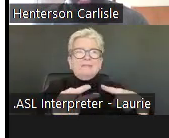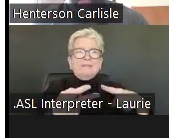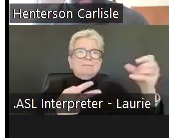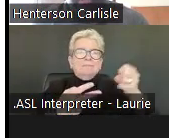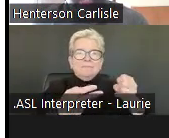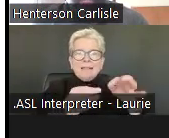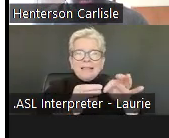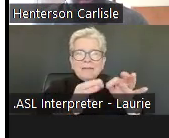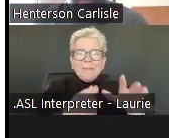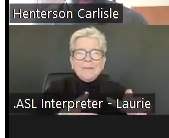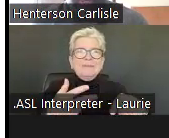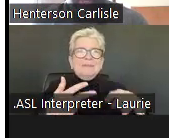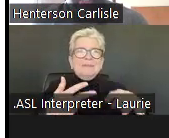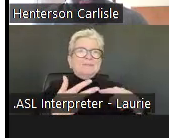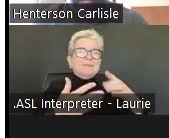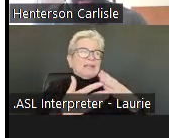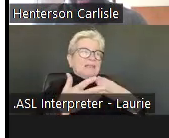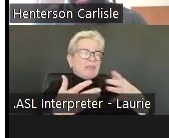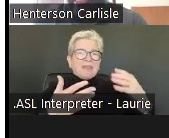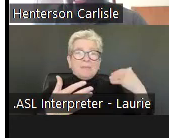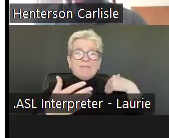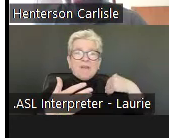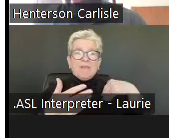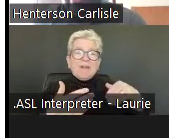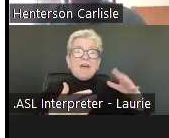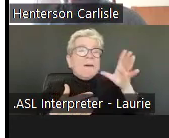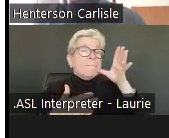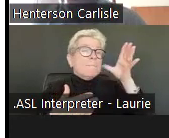some of these were said before, the parent buddy system. When you kind of